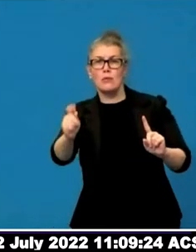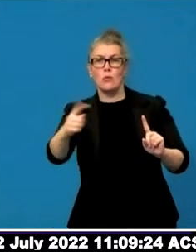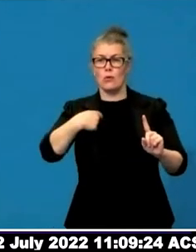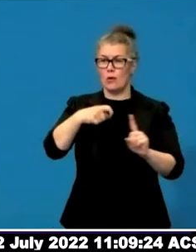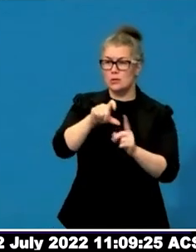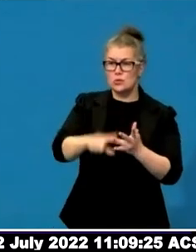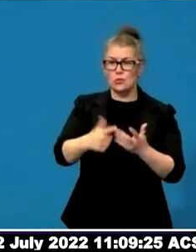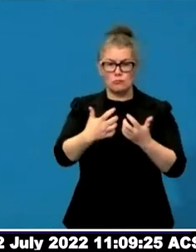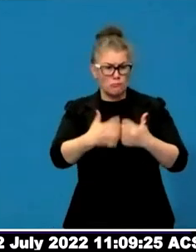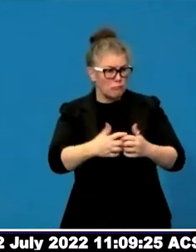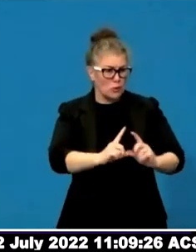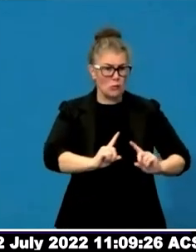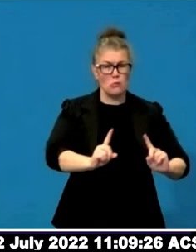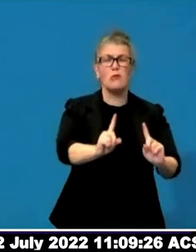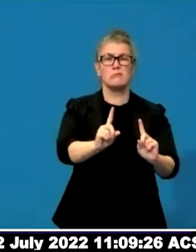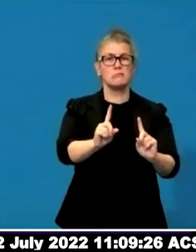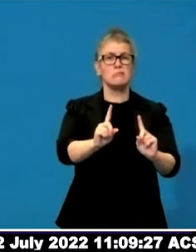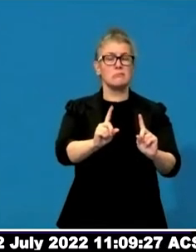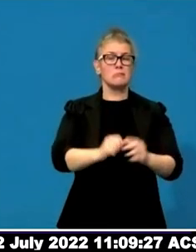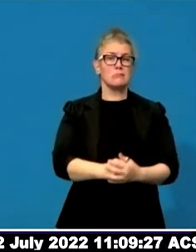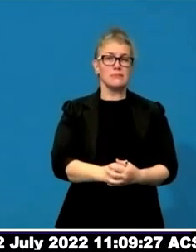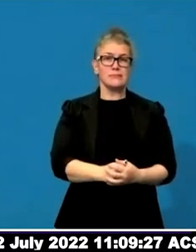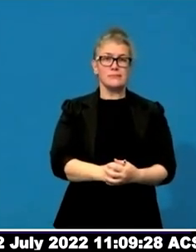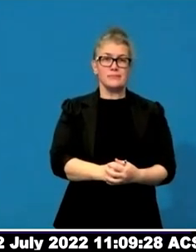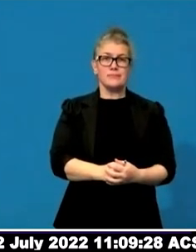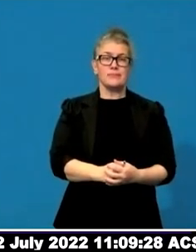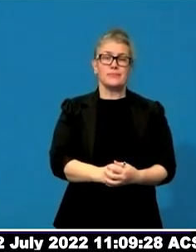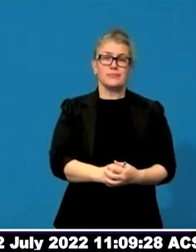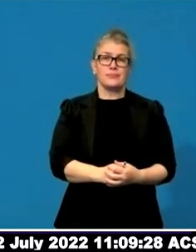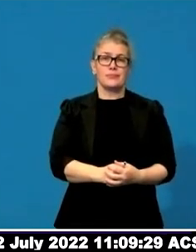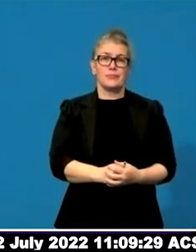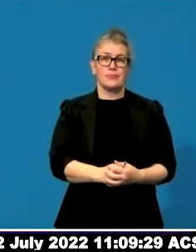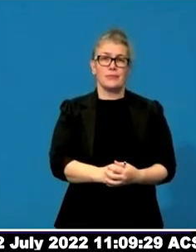or navigate the scheme, and I refer to our earlier speaker Emily